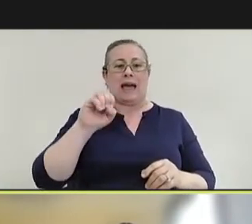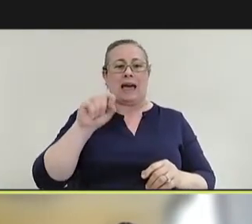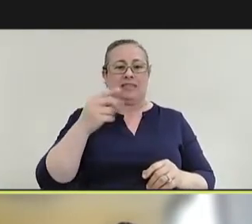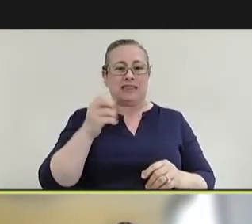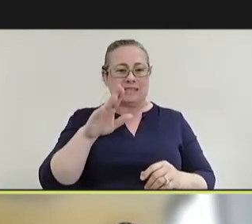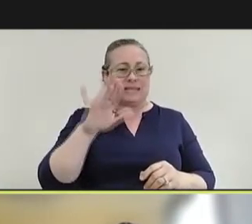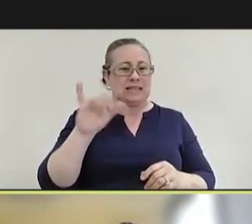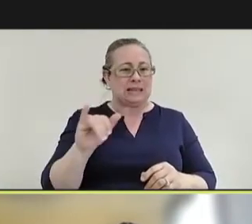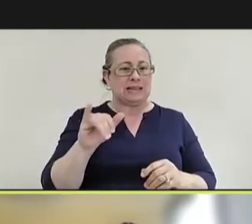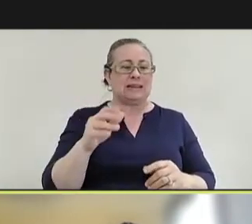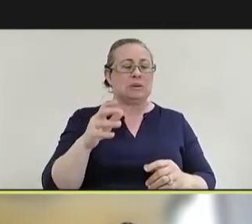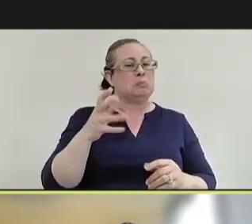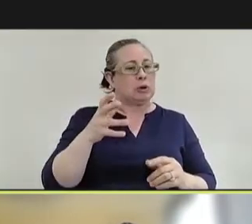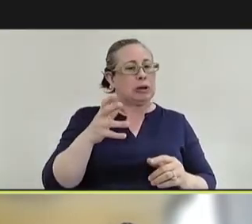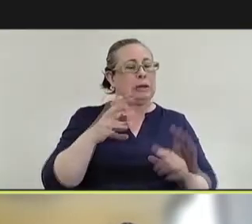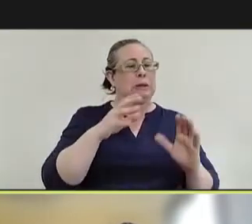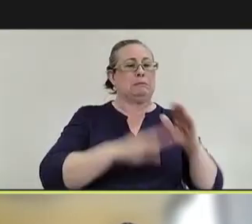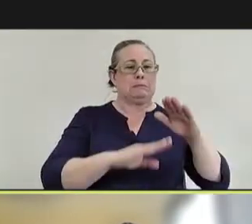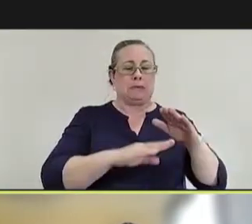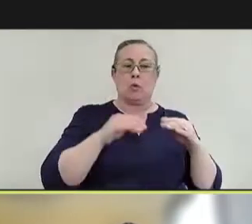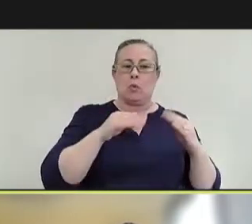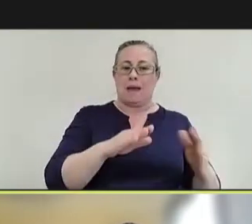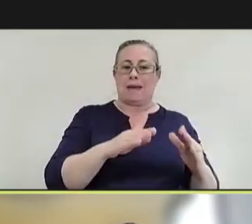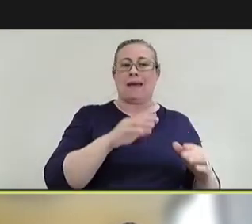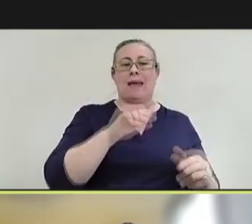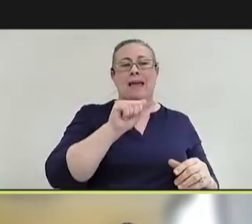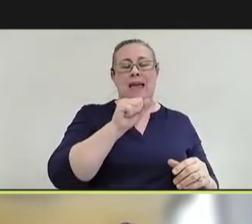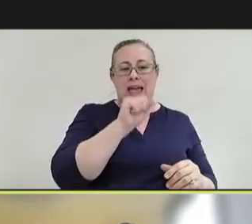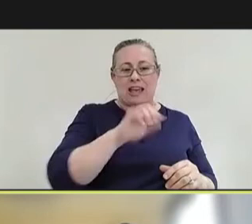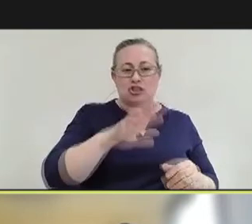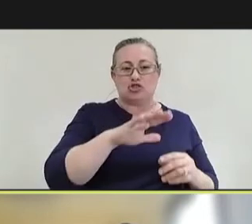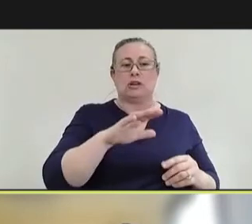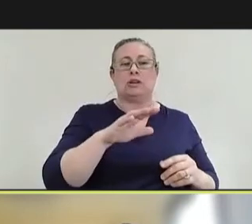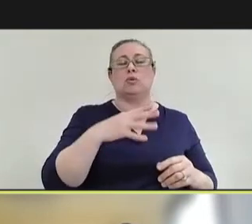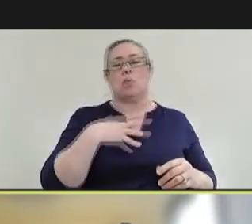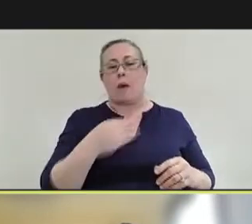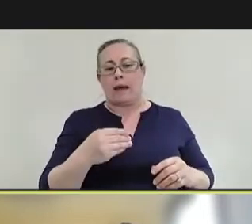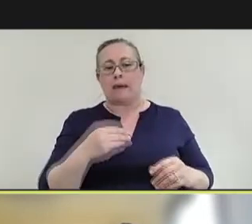crude fashion, so you're looking at Asian and others, white, Hispanic, and black. payer channel,